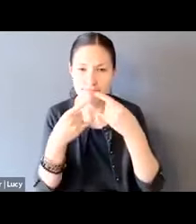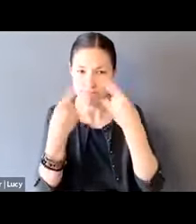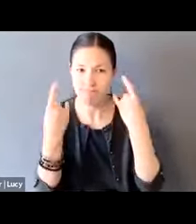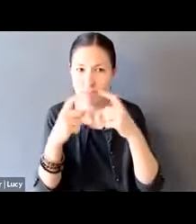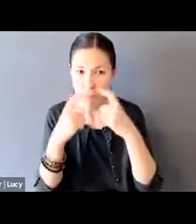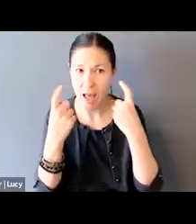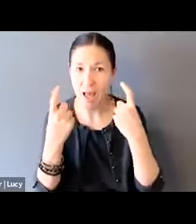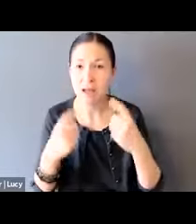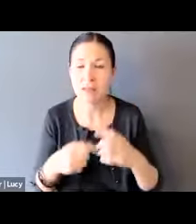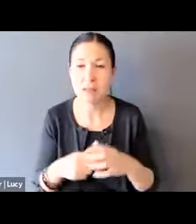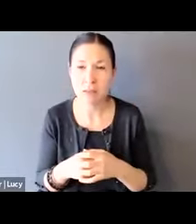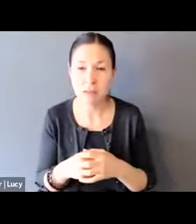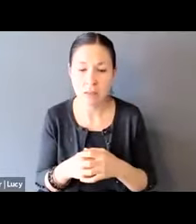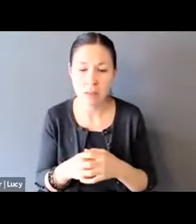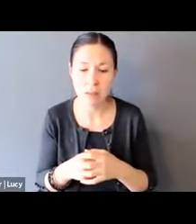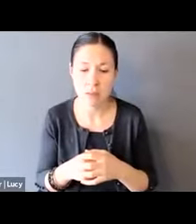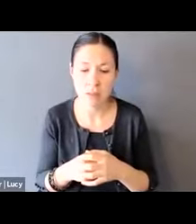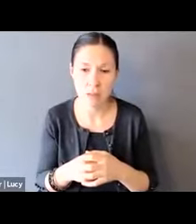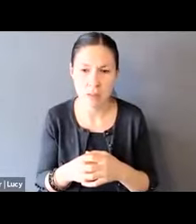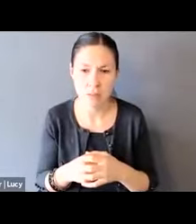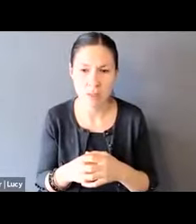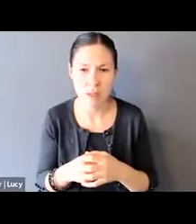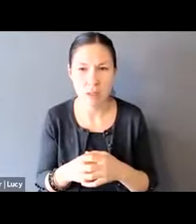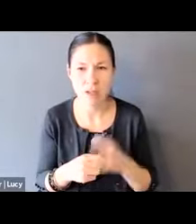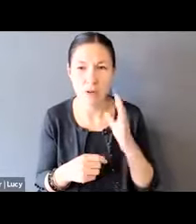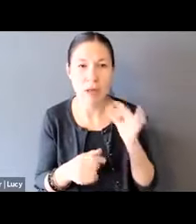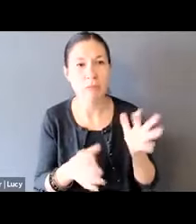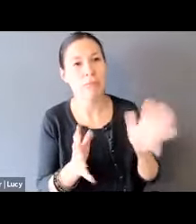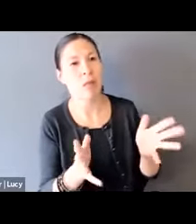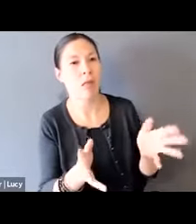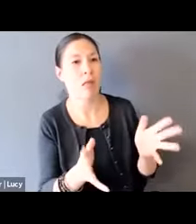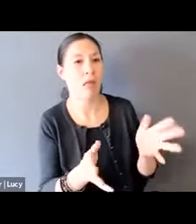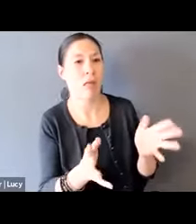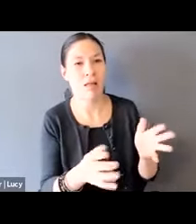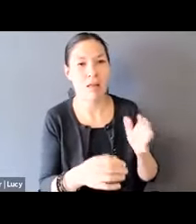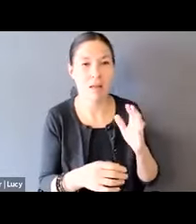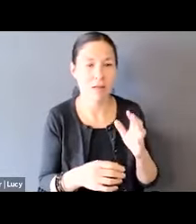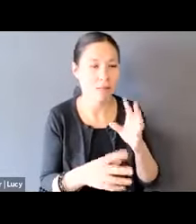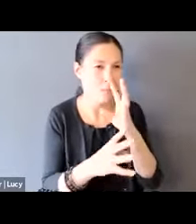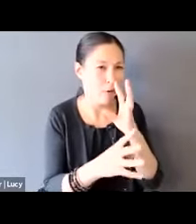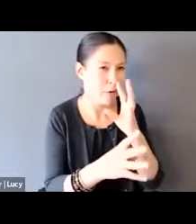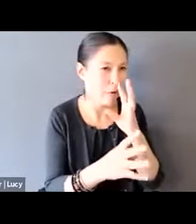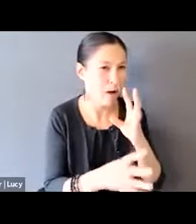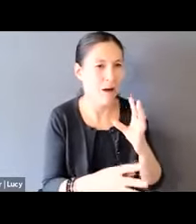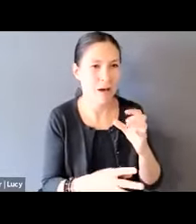if they are talking and in close contact with other people.